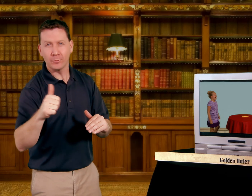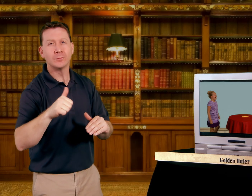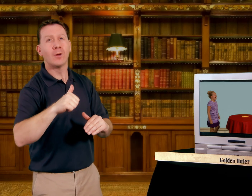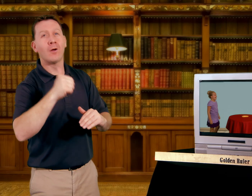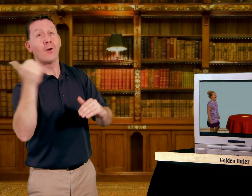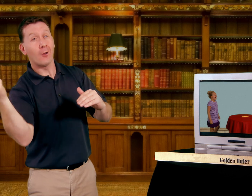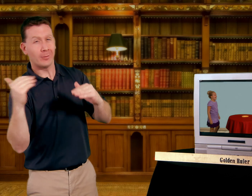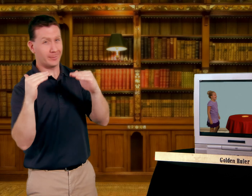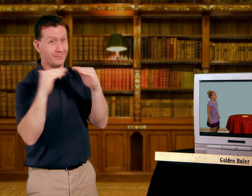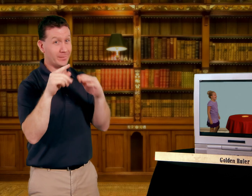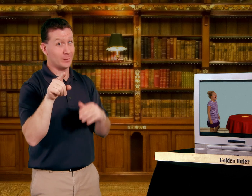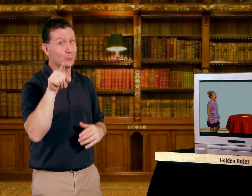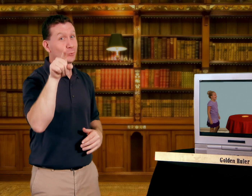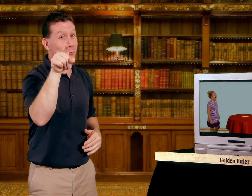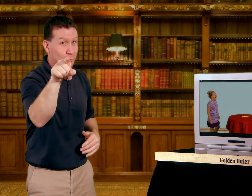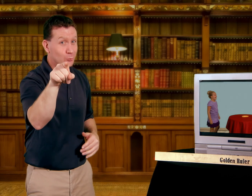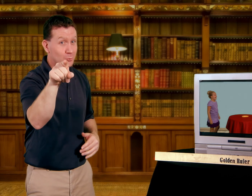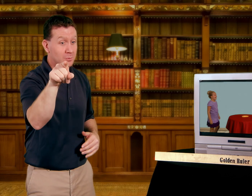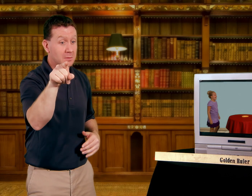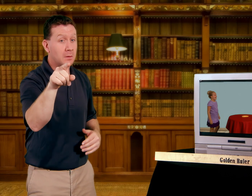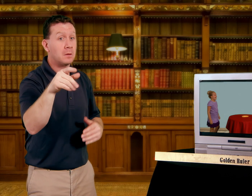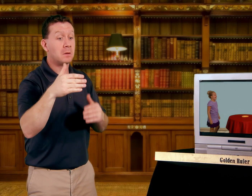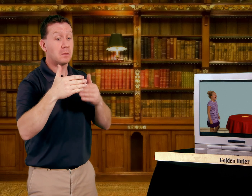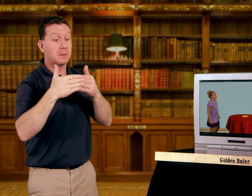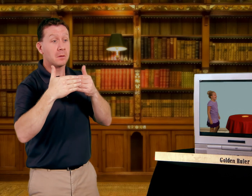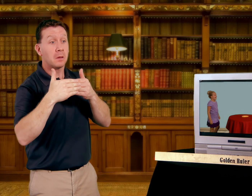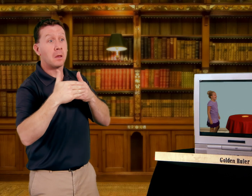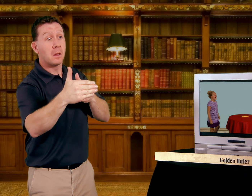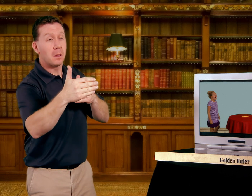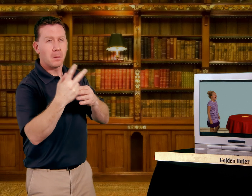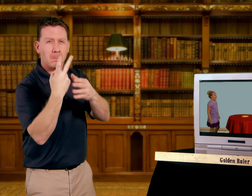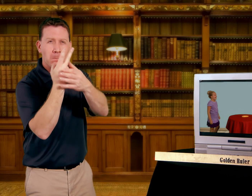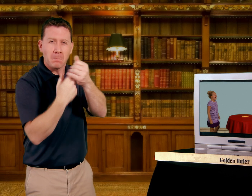ALWAYS TREAT OTHER PEOPLE THE WAY YOU WANT TO BE TREATED.